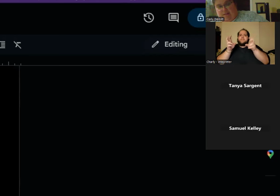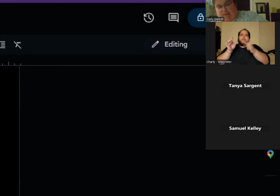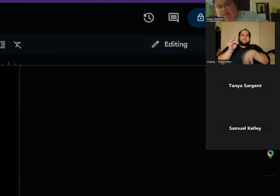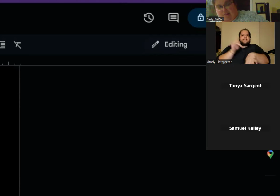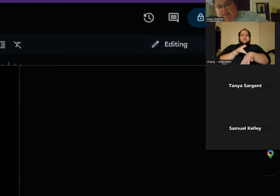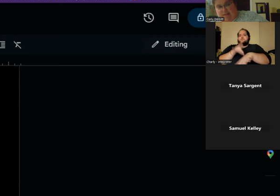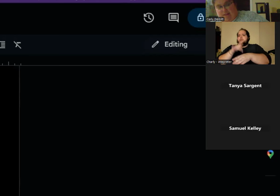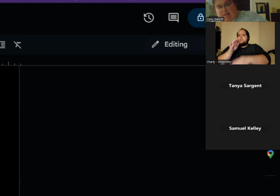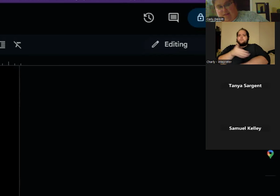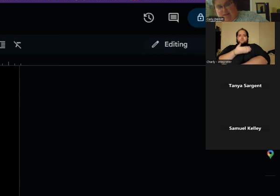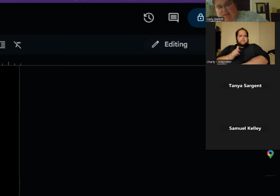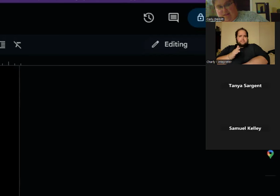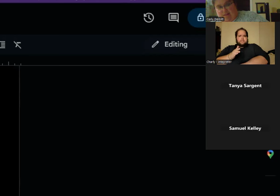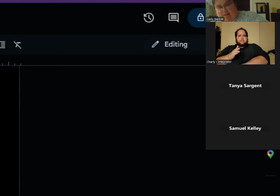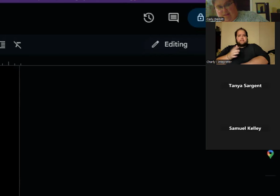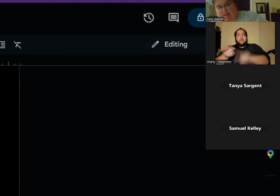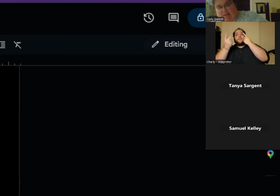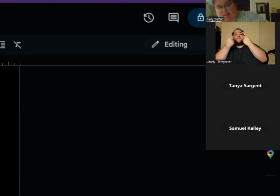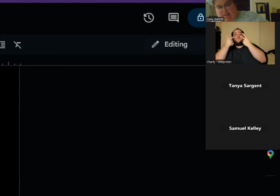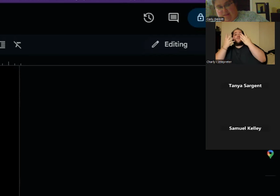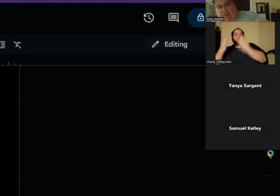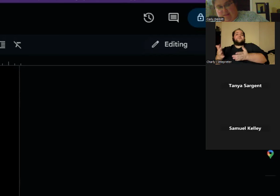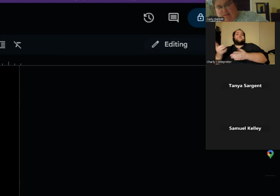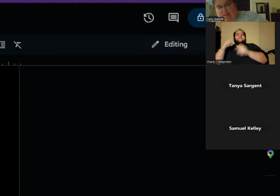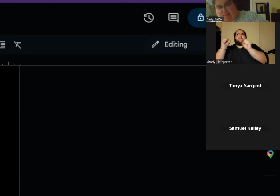with giant felt sheet music. This unique installation is a